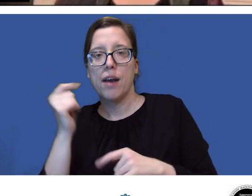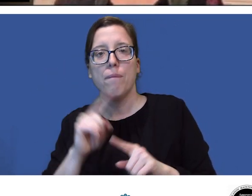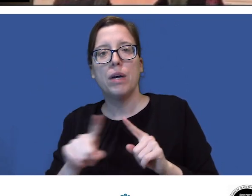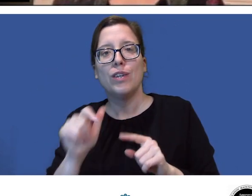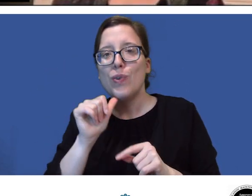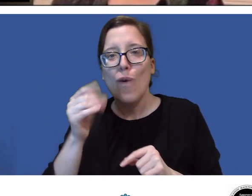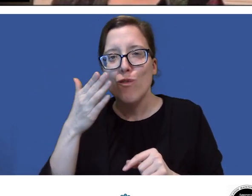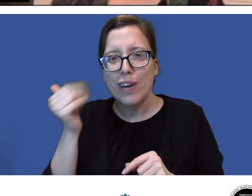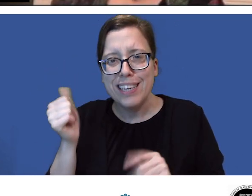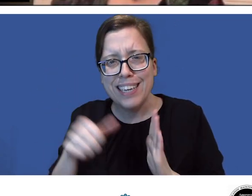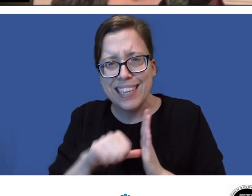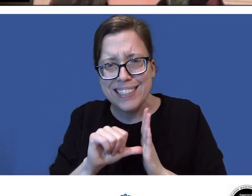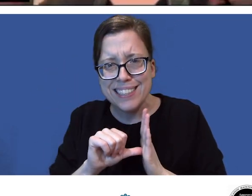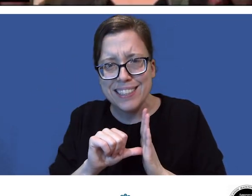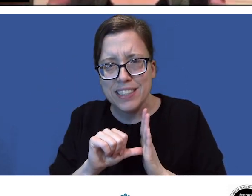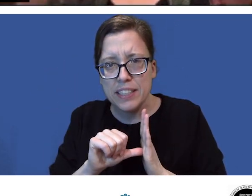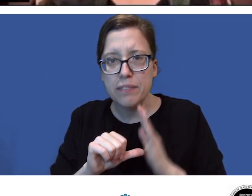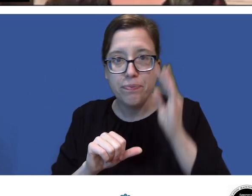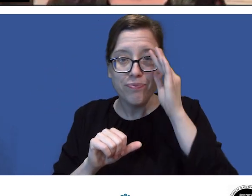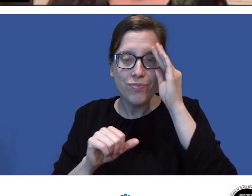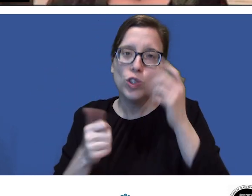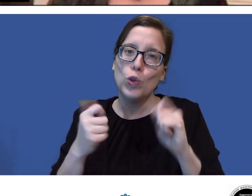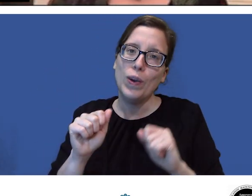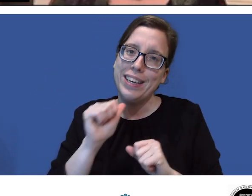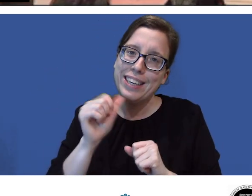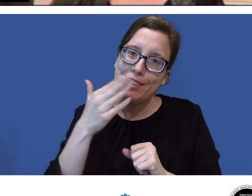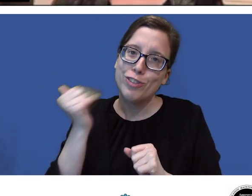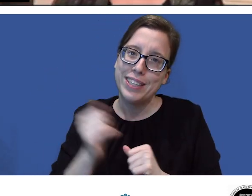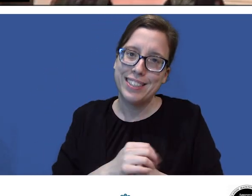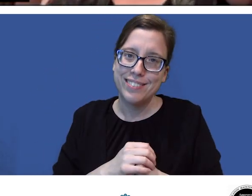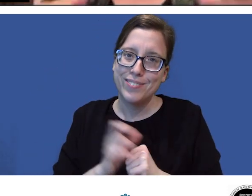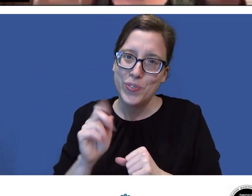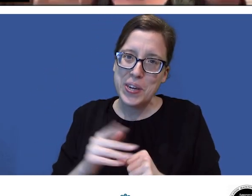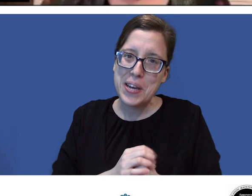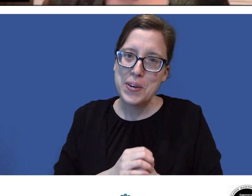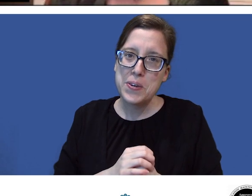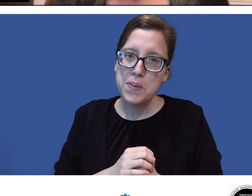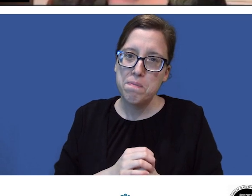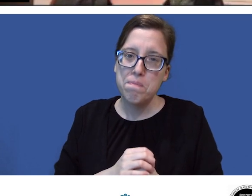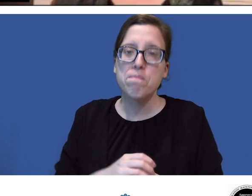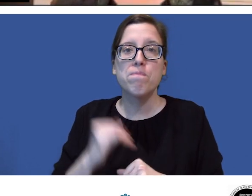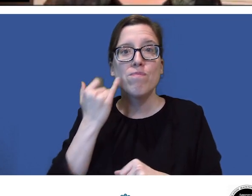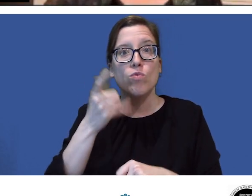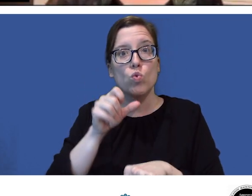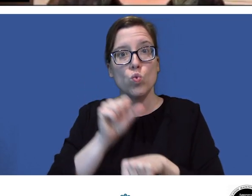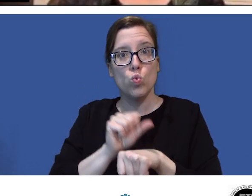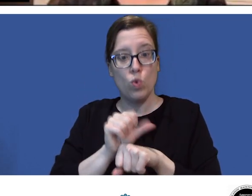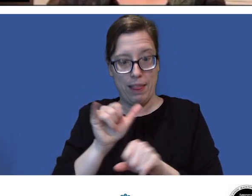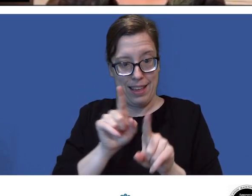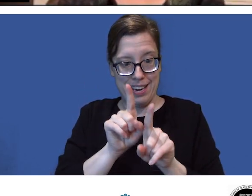all forget sometimes–but don't forget. Try not to forget, all right?